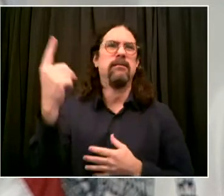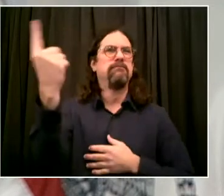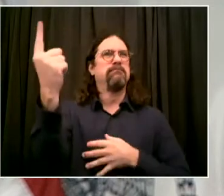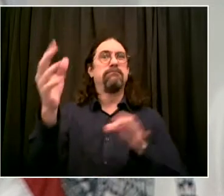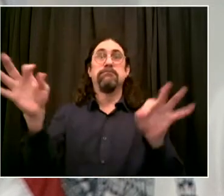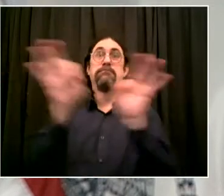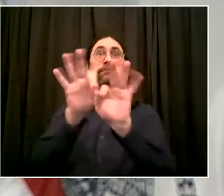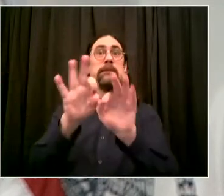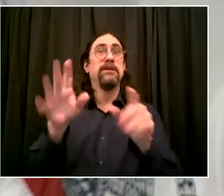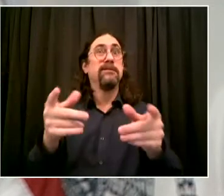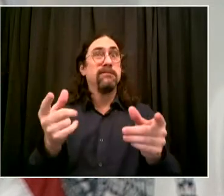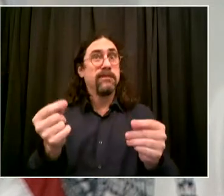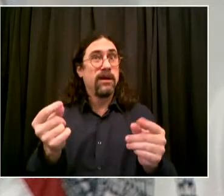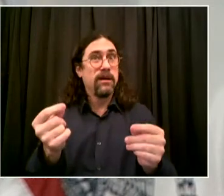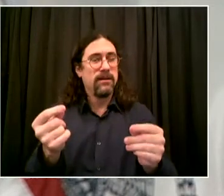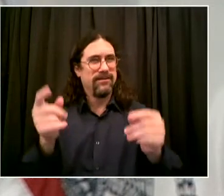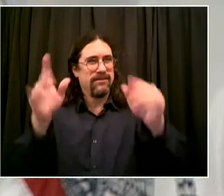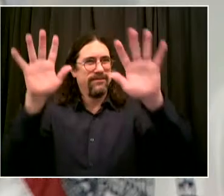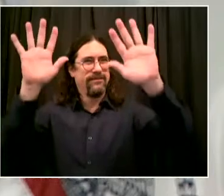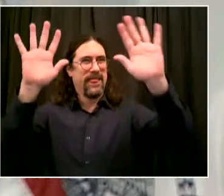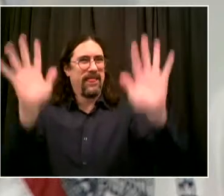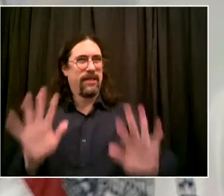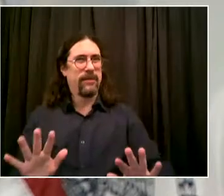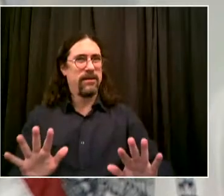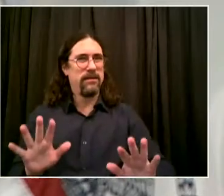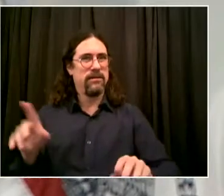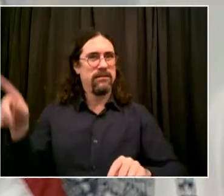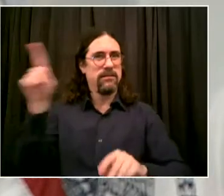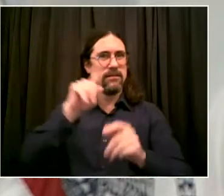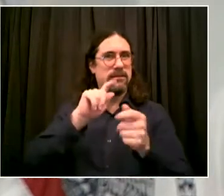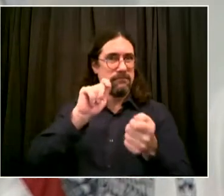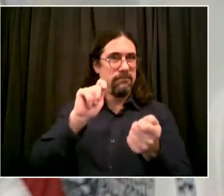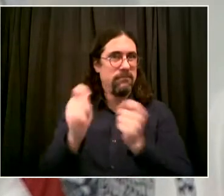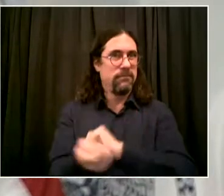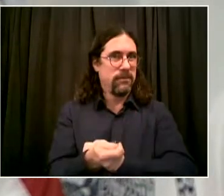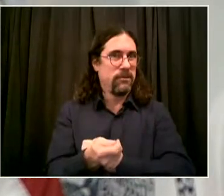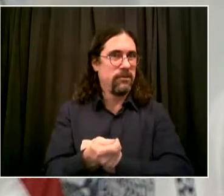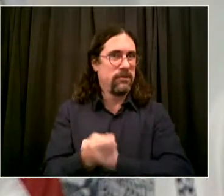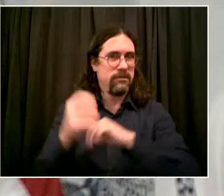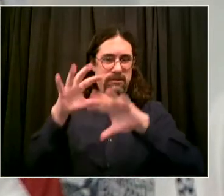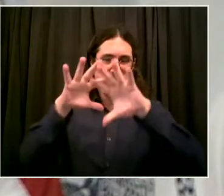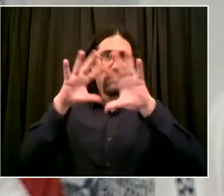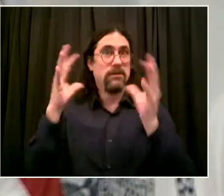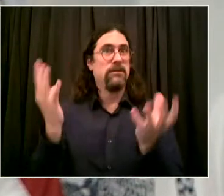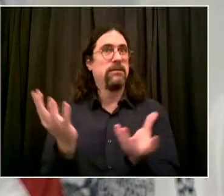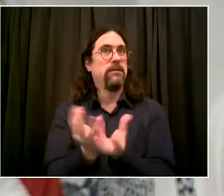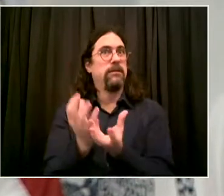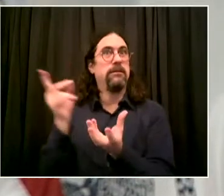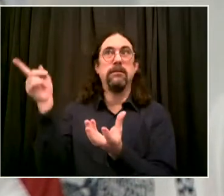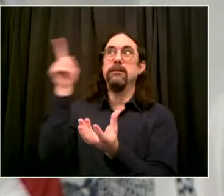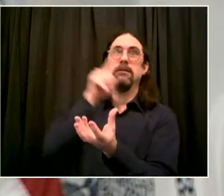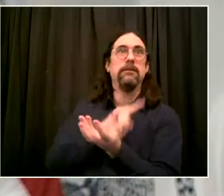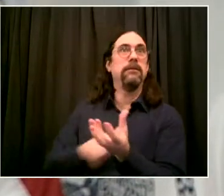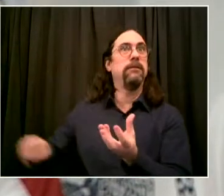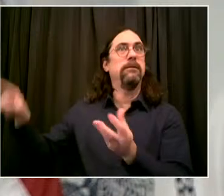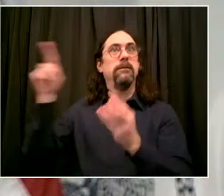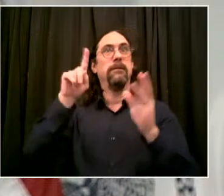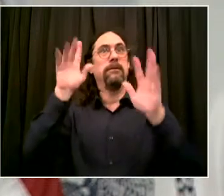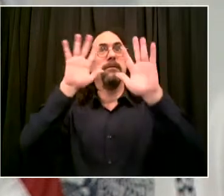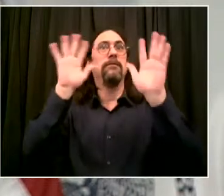EXISTSTENTIAL FIGHT